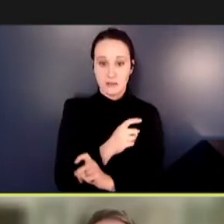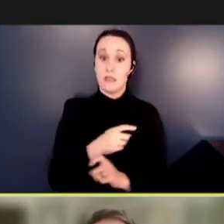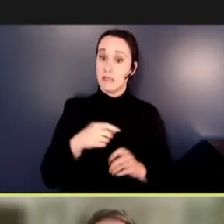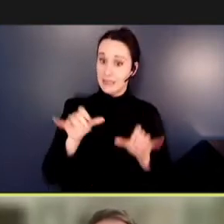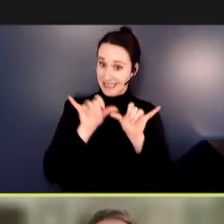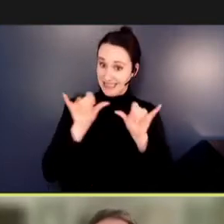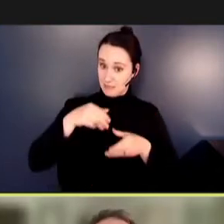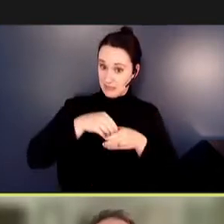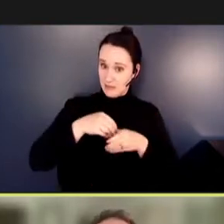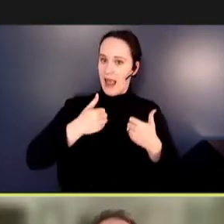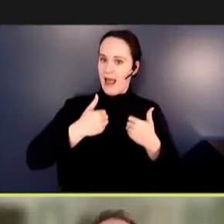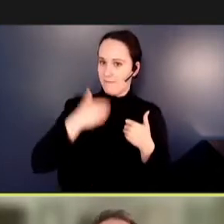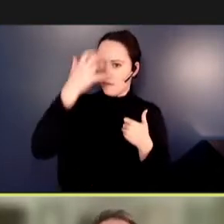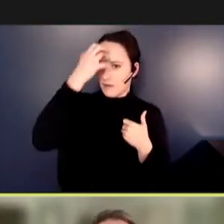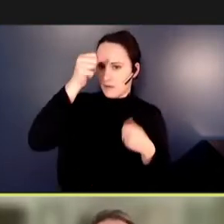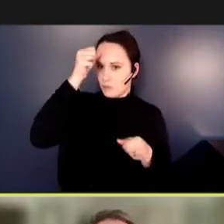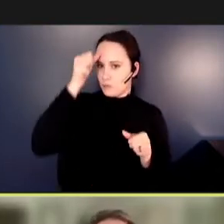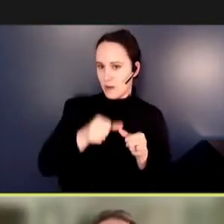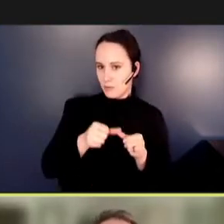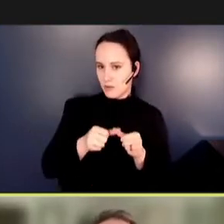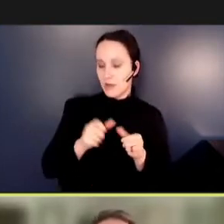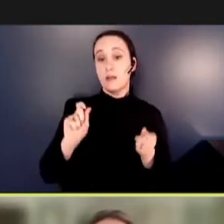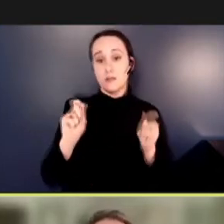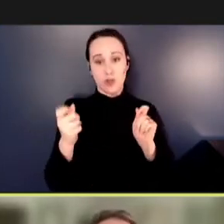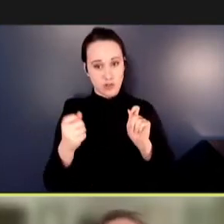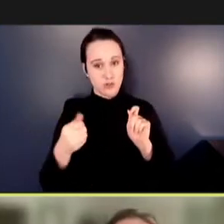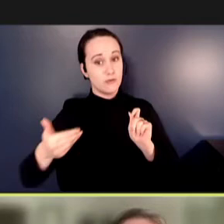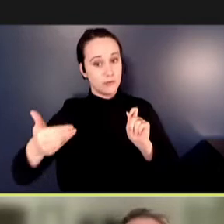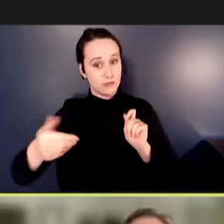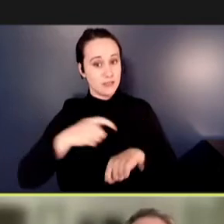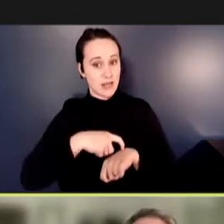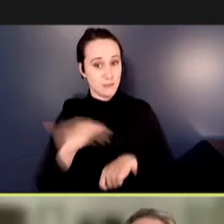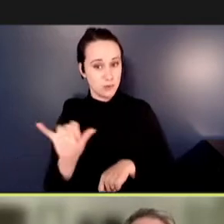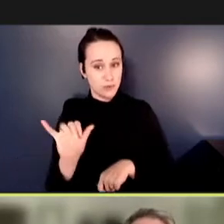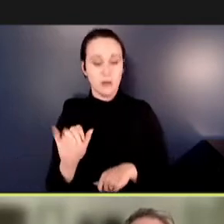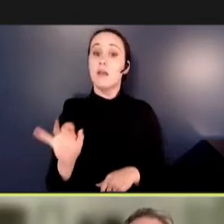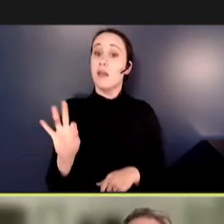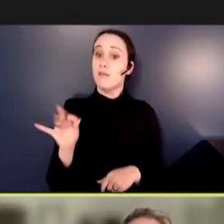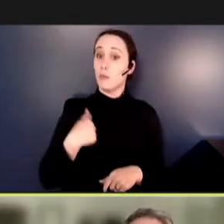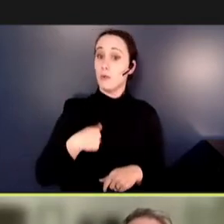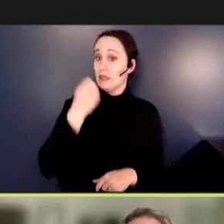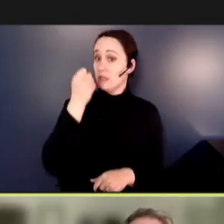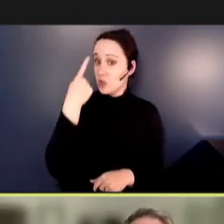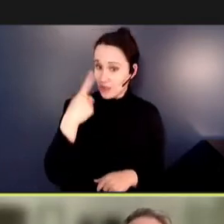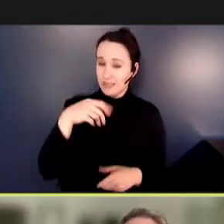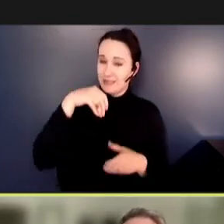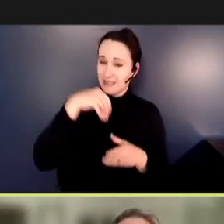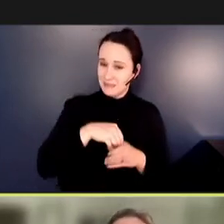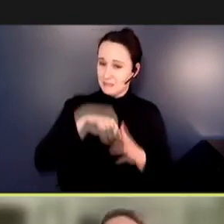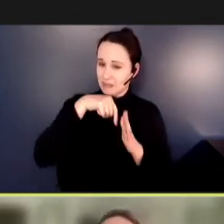over time. And if we were able to understand at a systemic or component level how to model